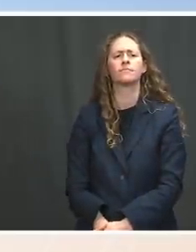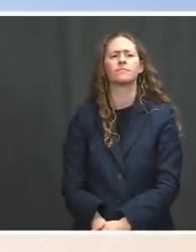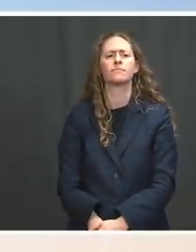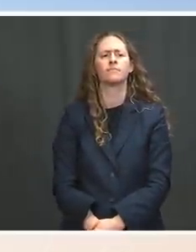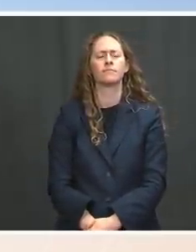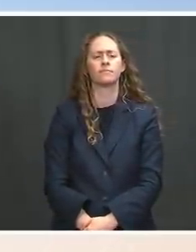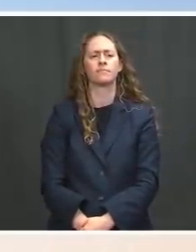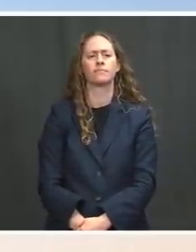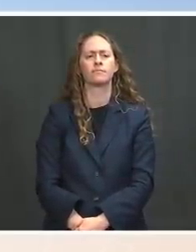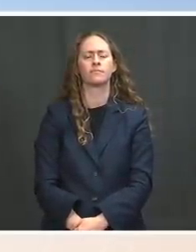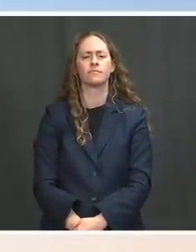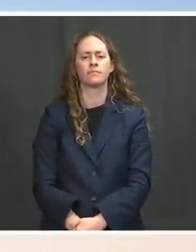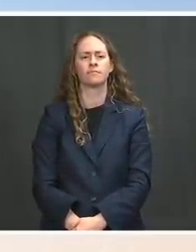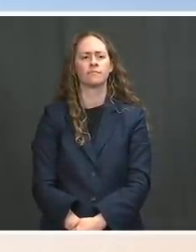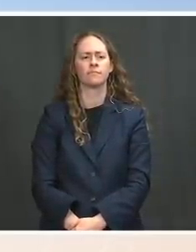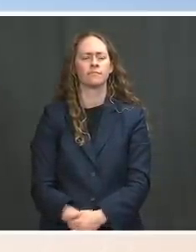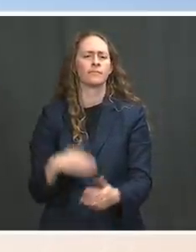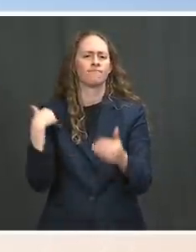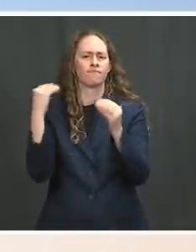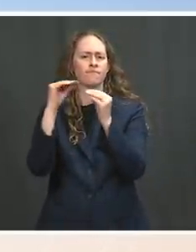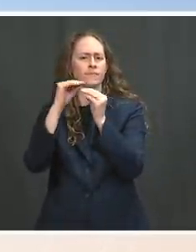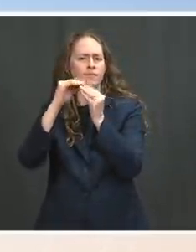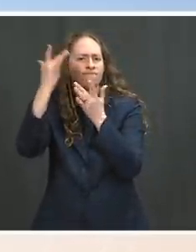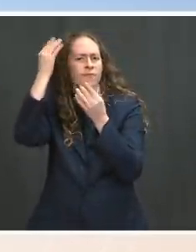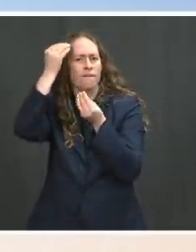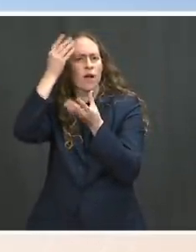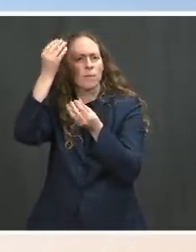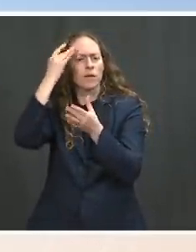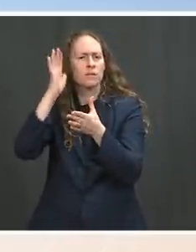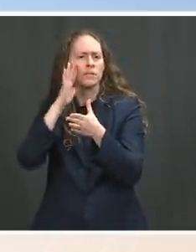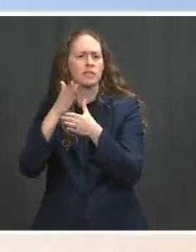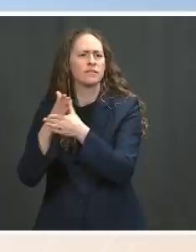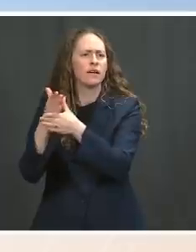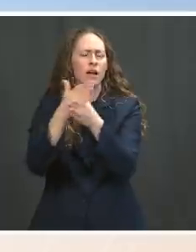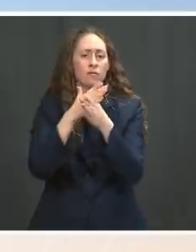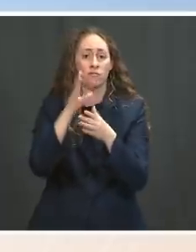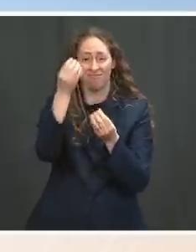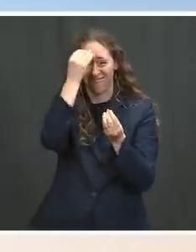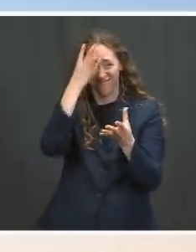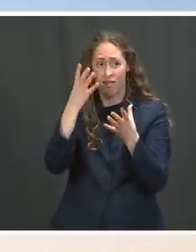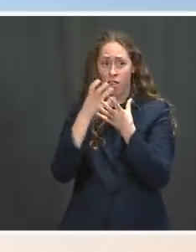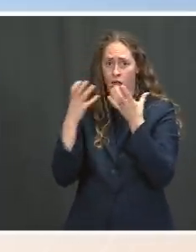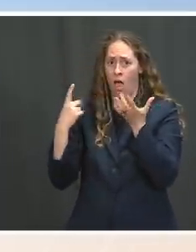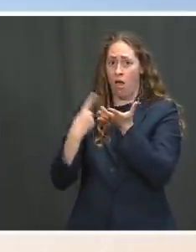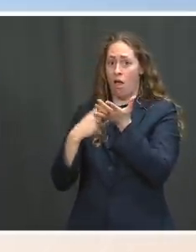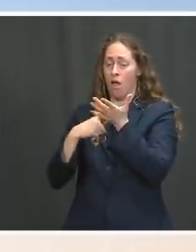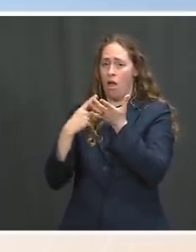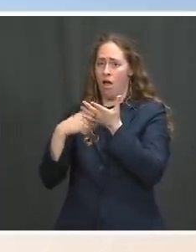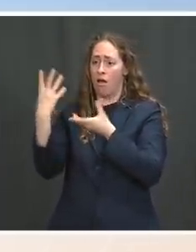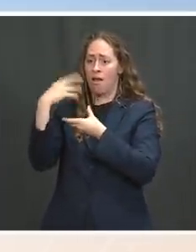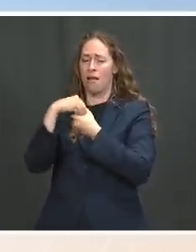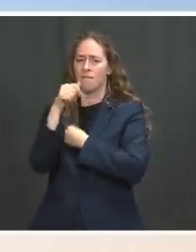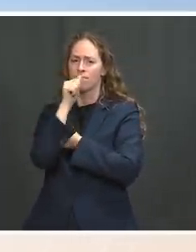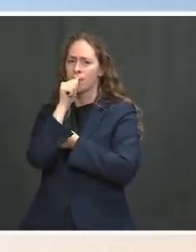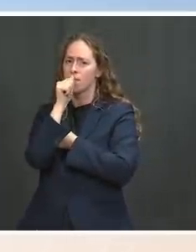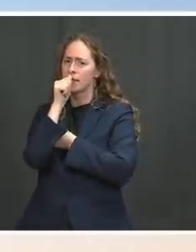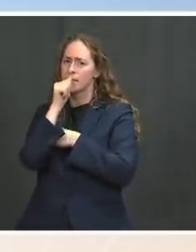because a lot of it has been happening privately. There's been a lot of activity and engagement around these developments over the last few days.